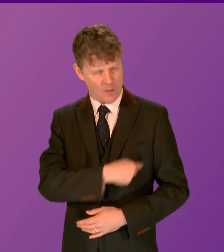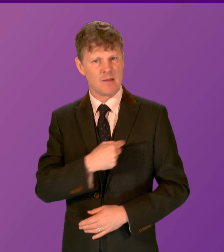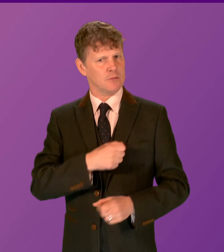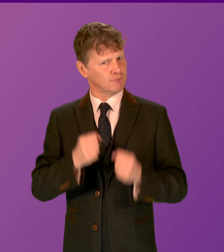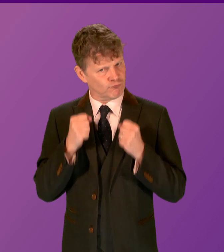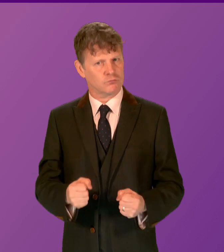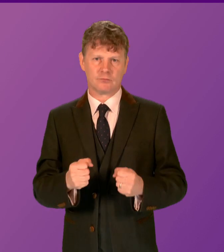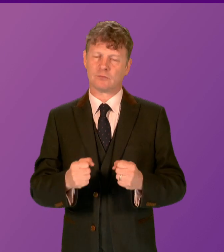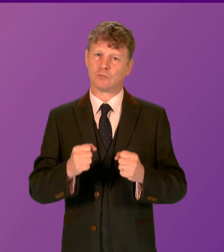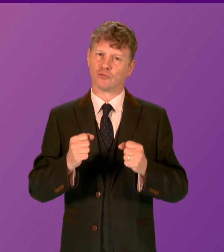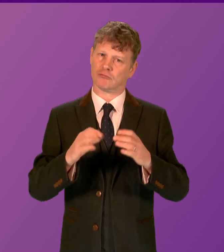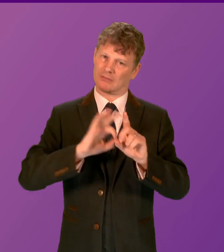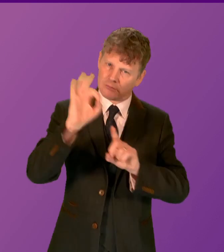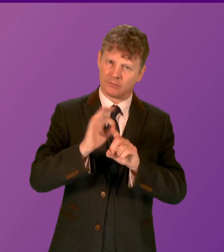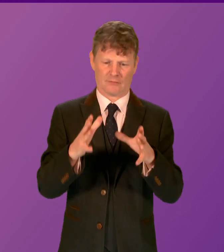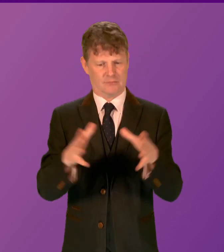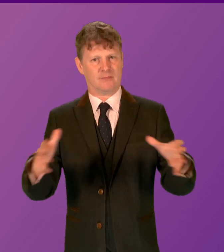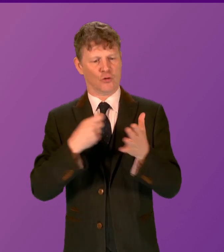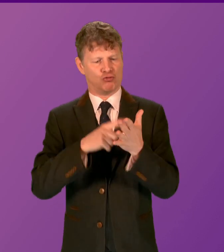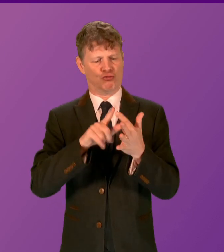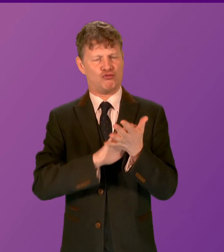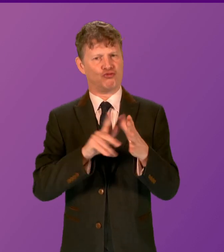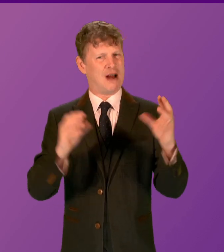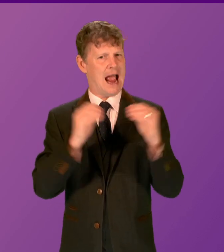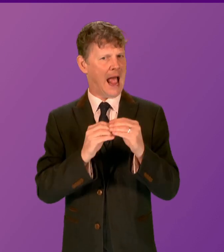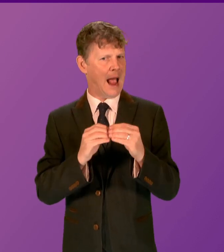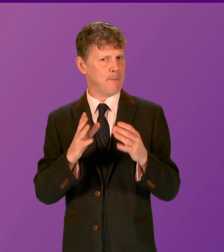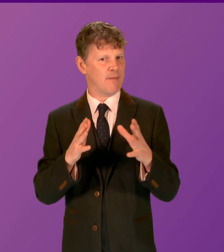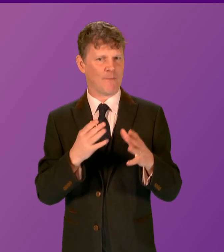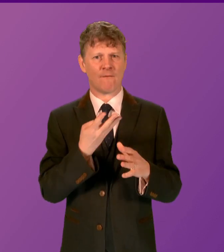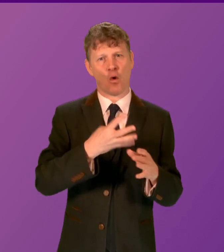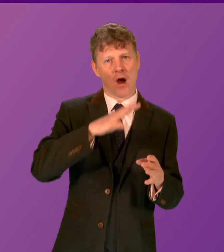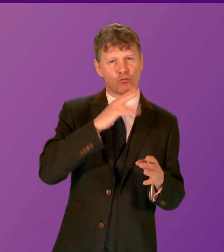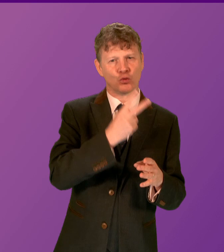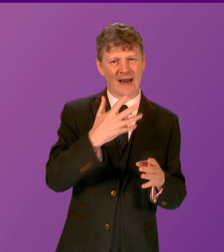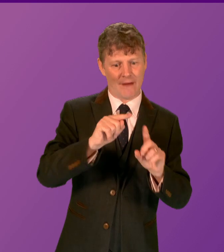to increase the overall residential rehab capacity from 425 to 650 by 2026.